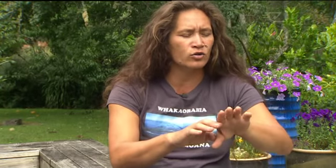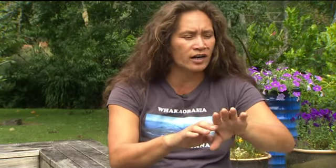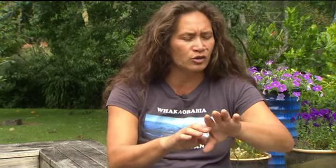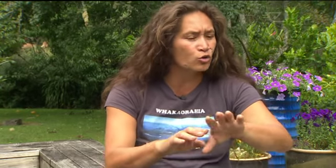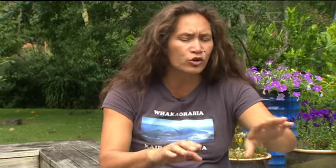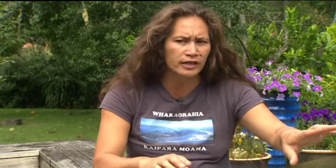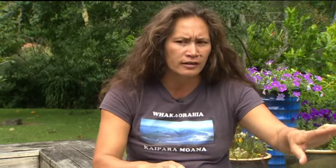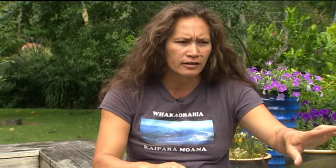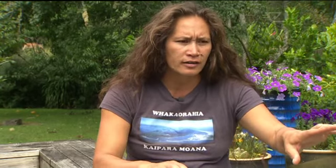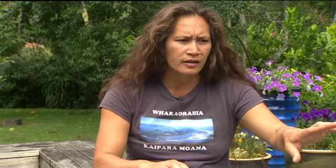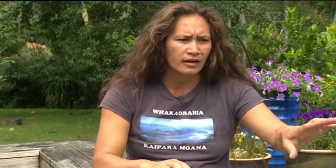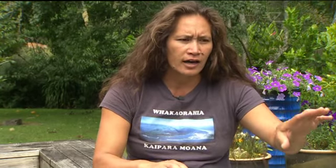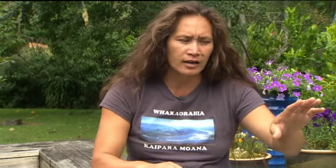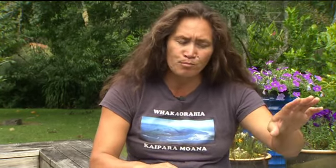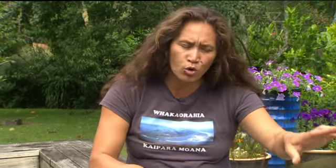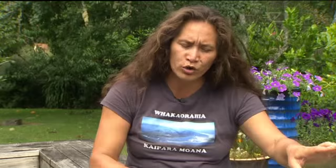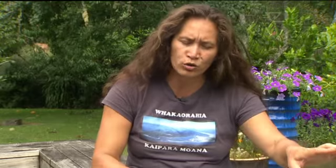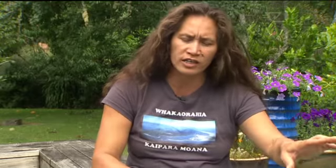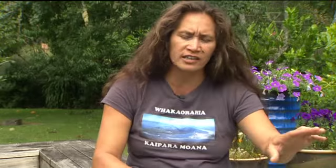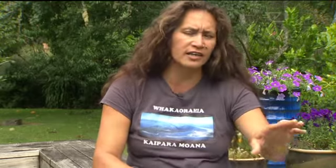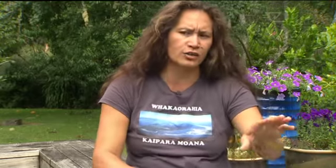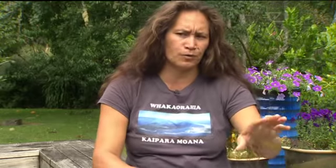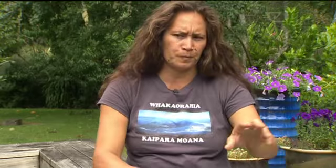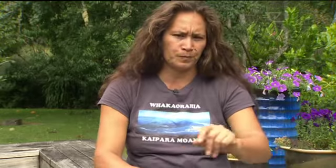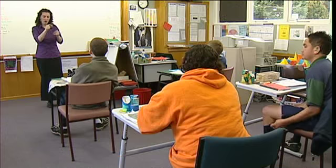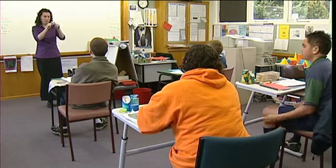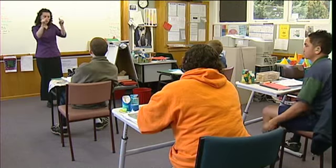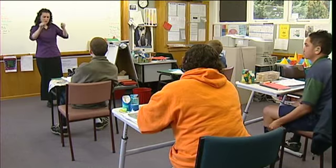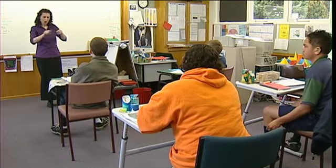because they don't understand what is being said.